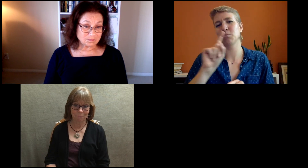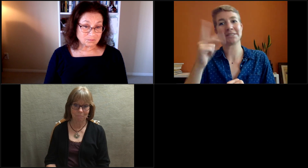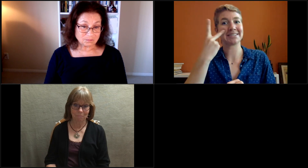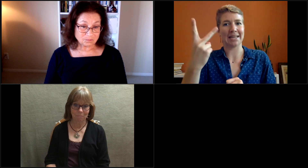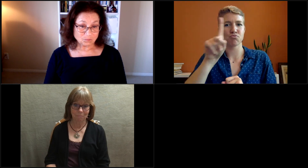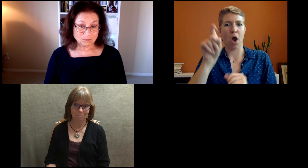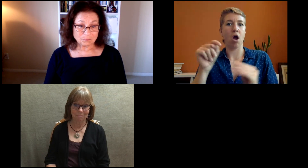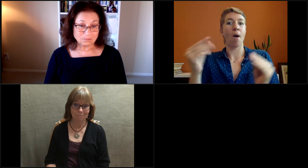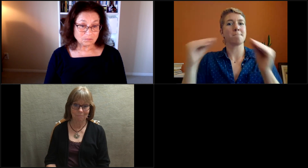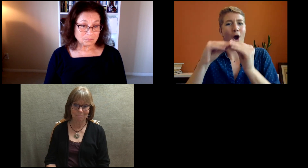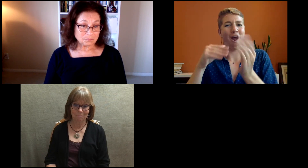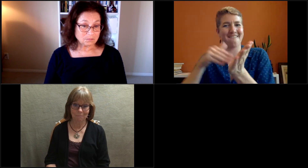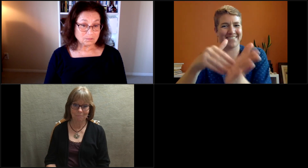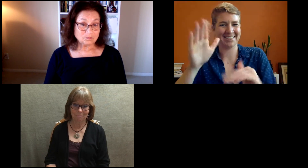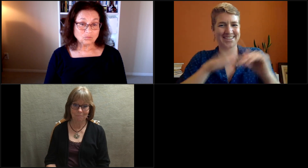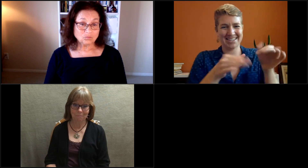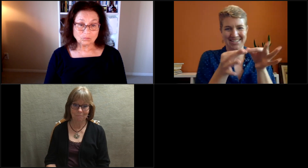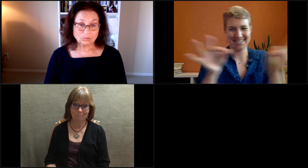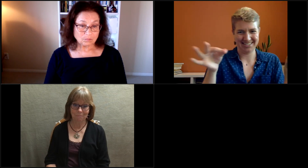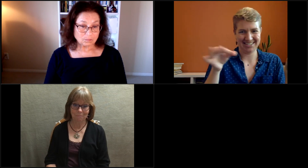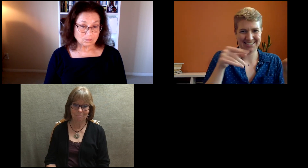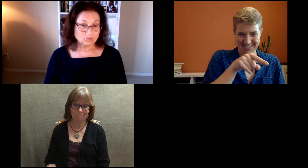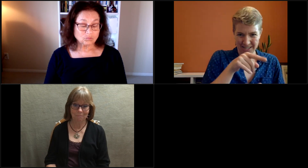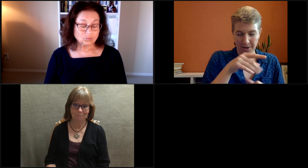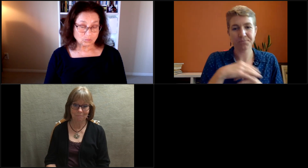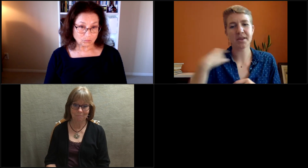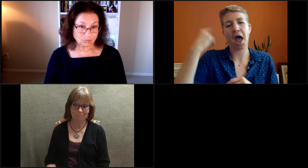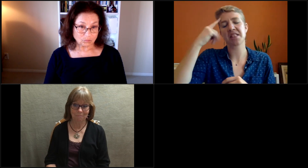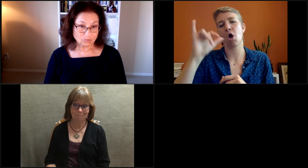But with our analysis, we didn’t see questions very often.